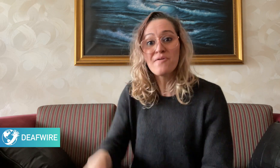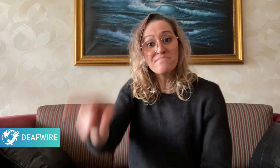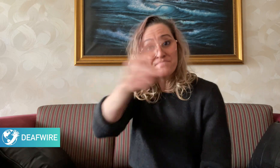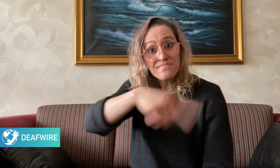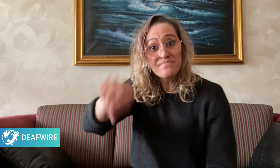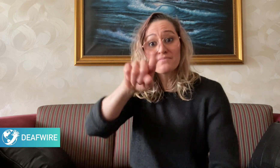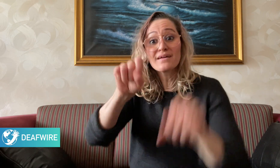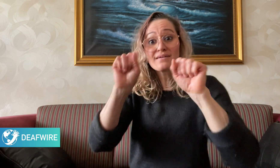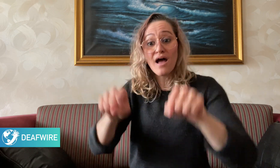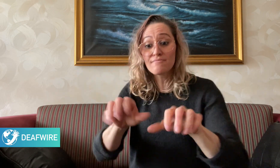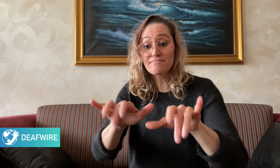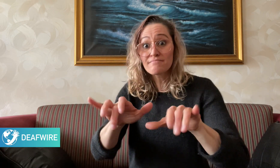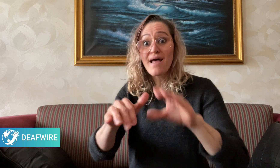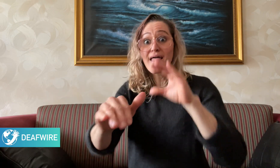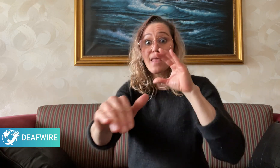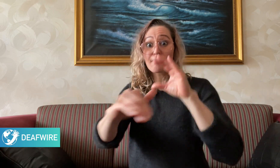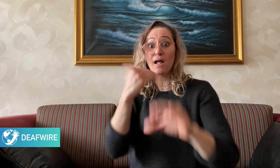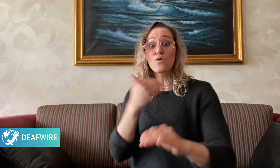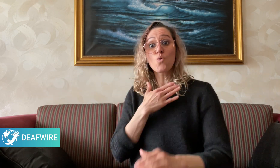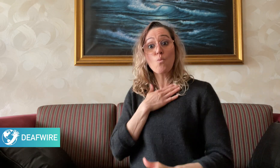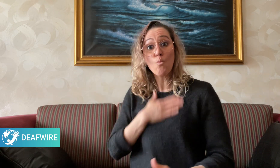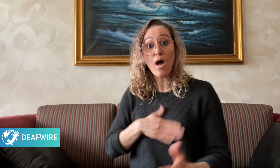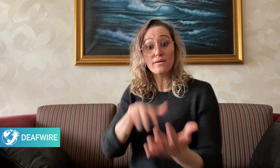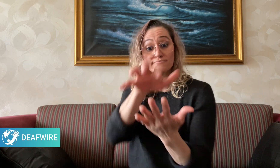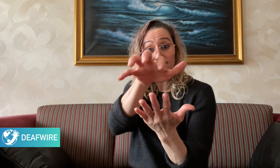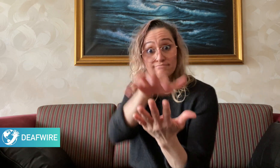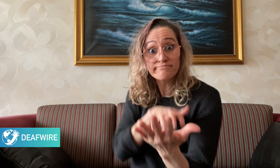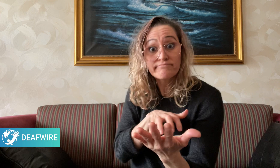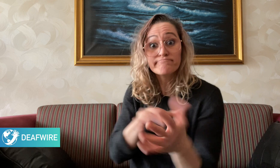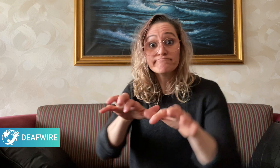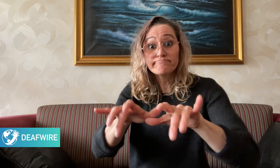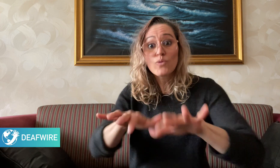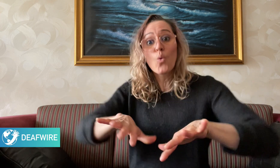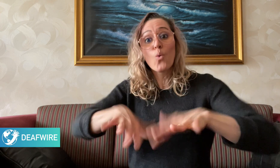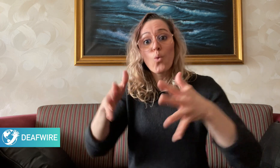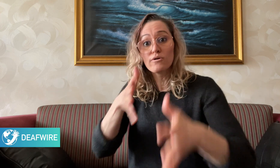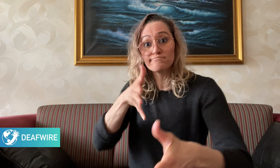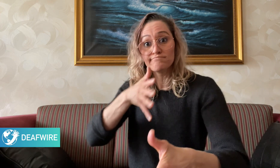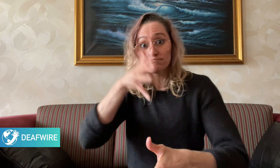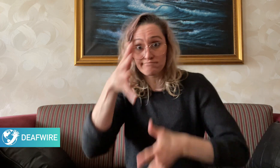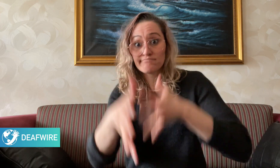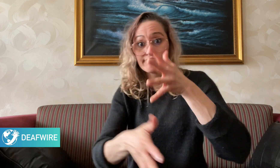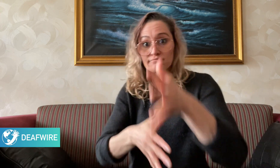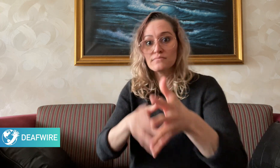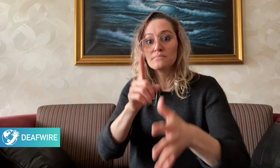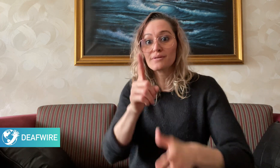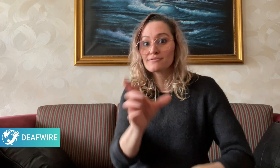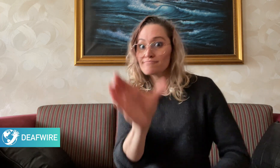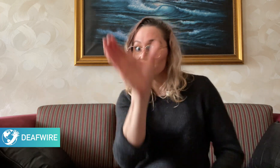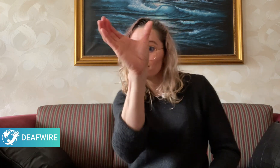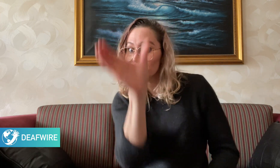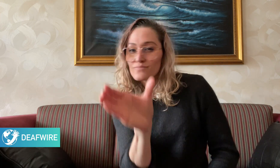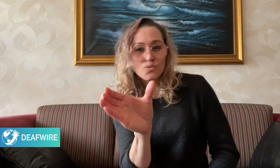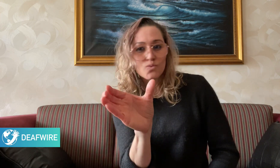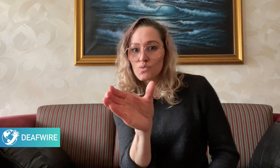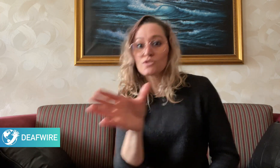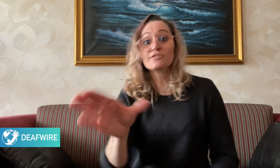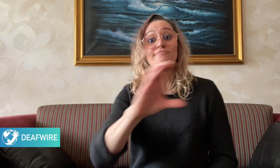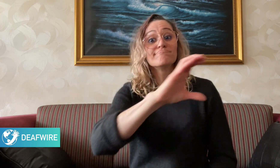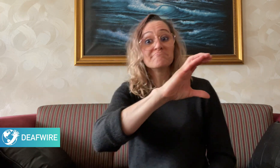You can email your text or video comments